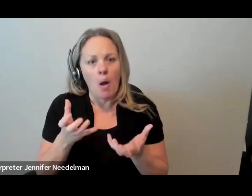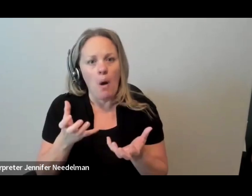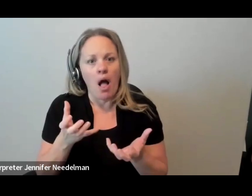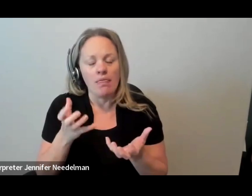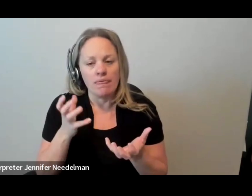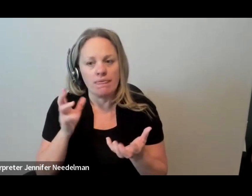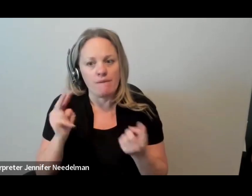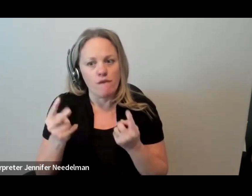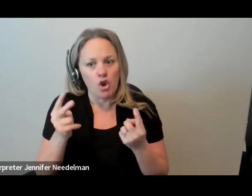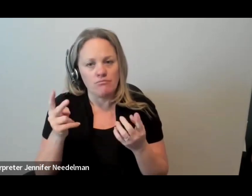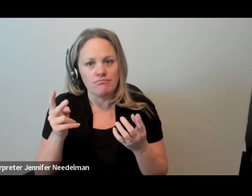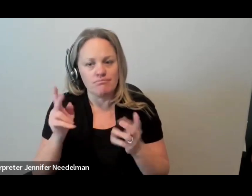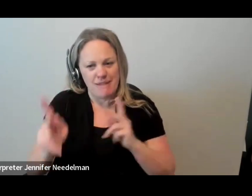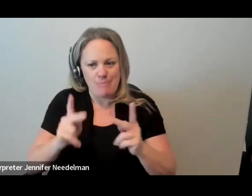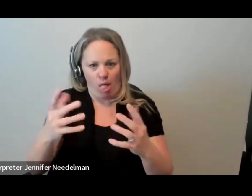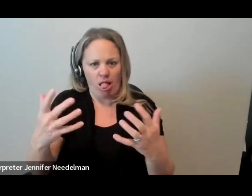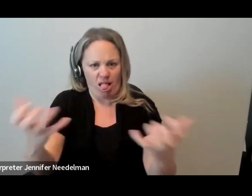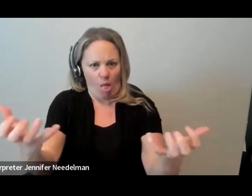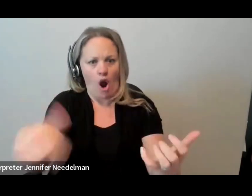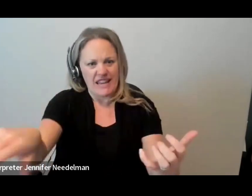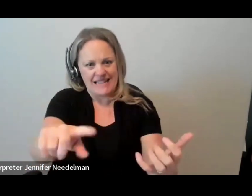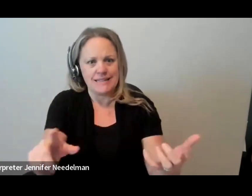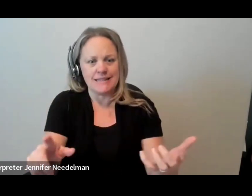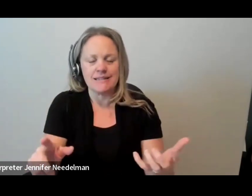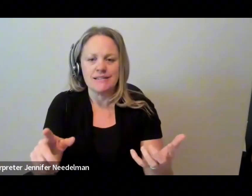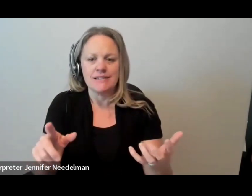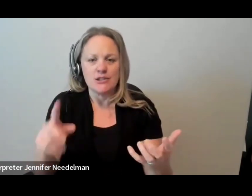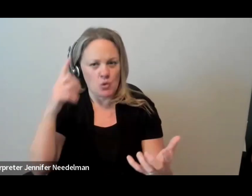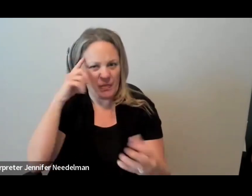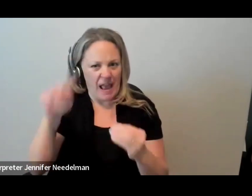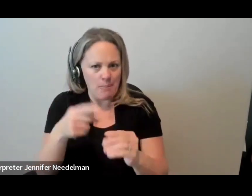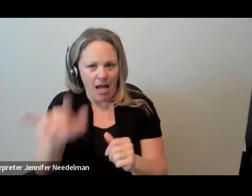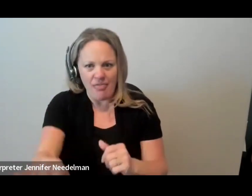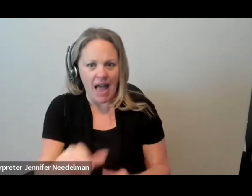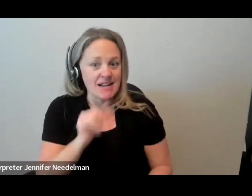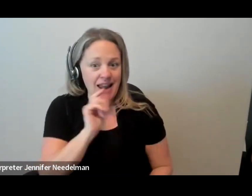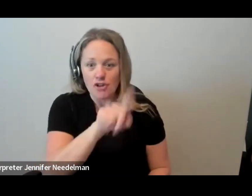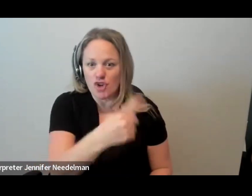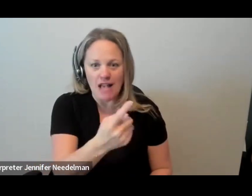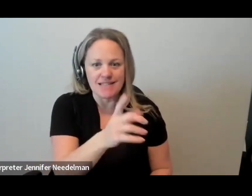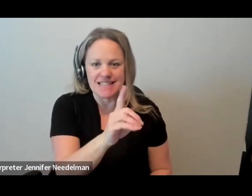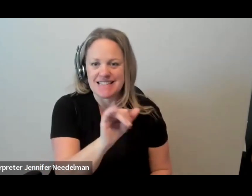that accessibility is not all about digital solution, but what's great about digital solution is